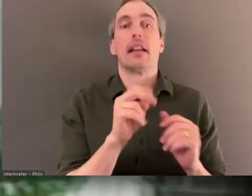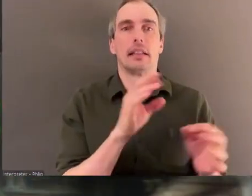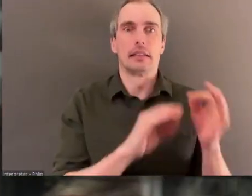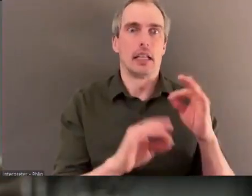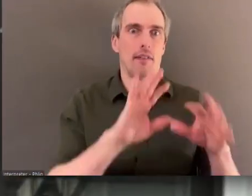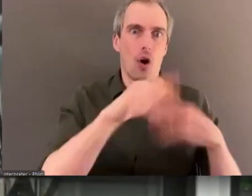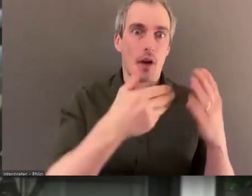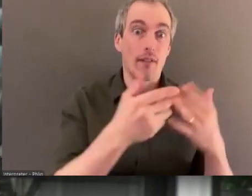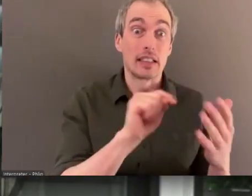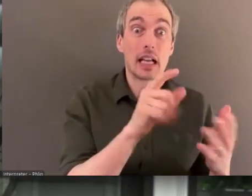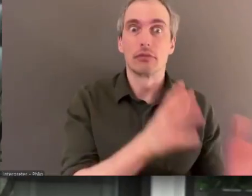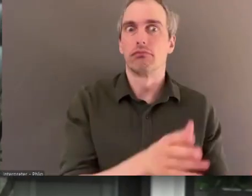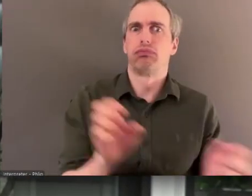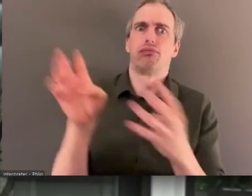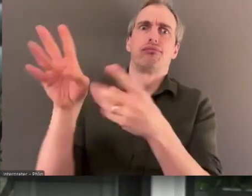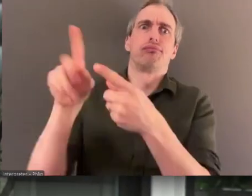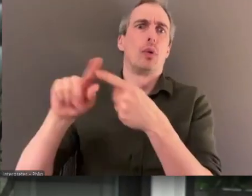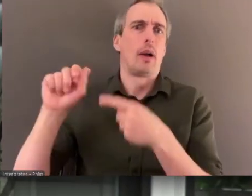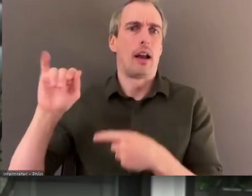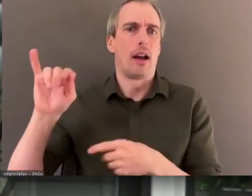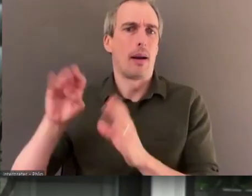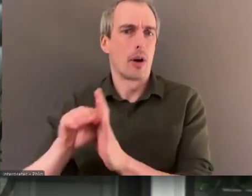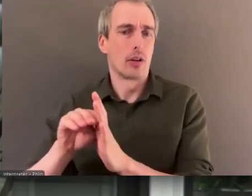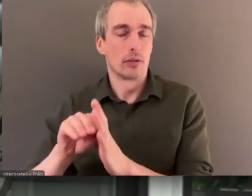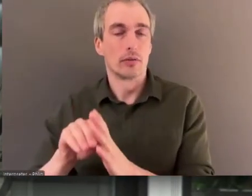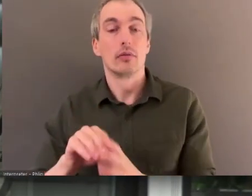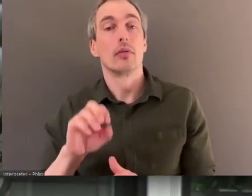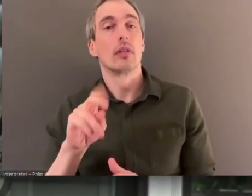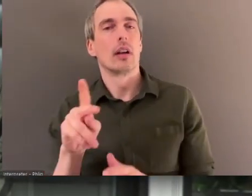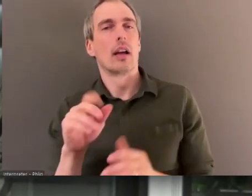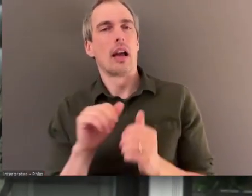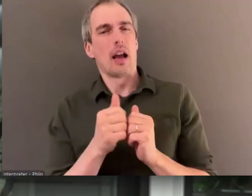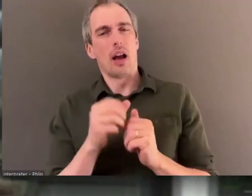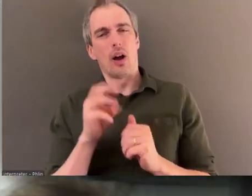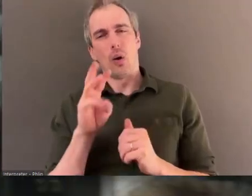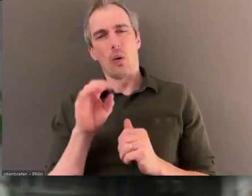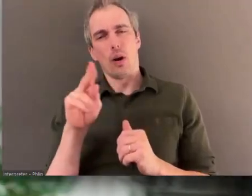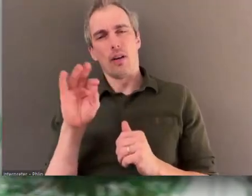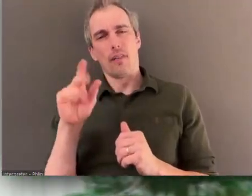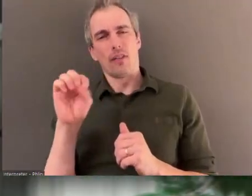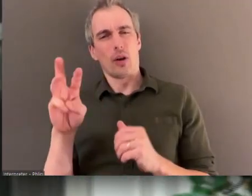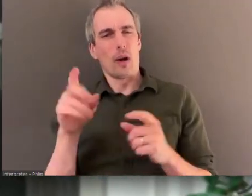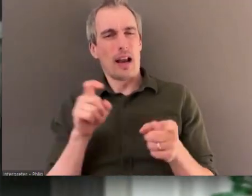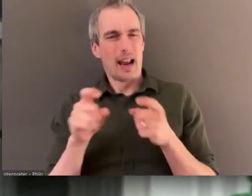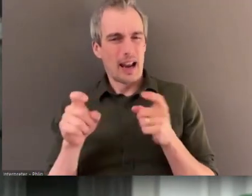How does the workflow handle personal or confidential information security? Great question. We've thought of that.